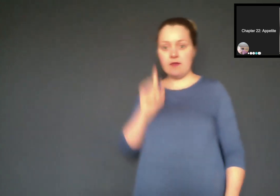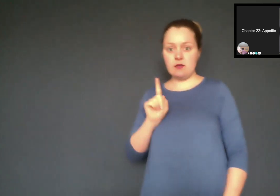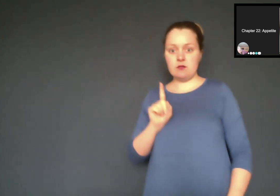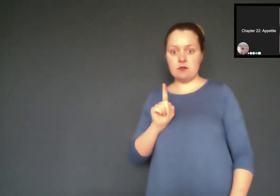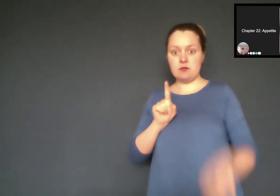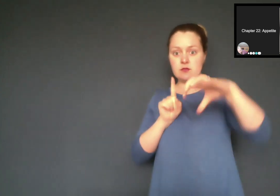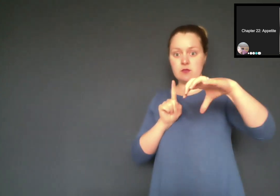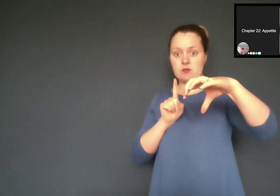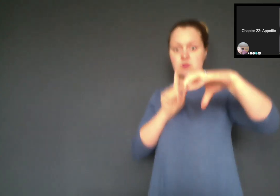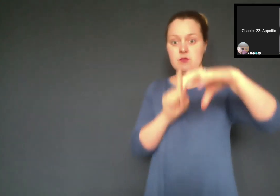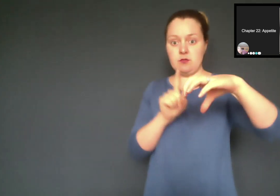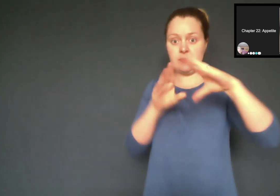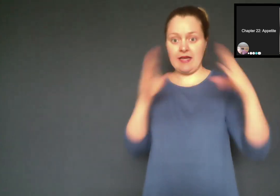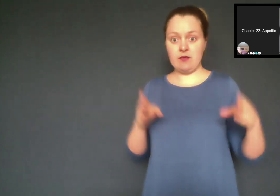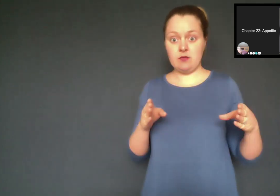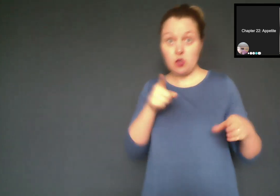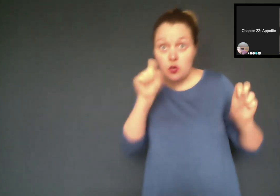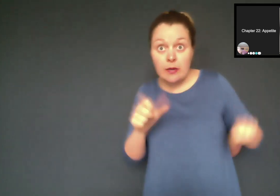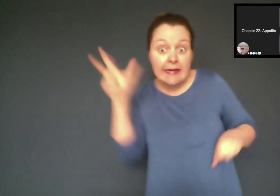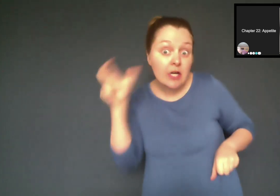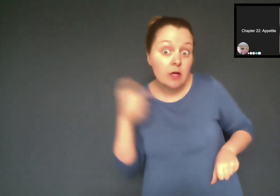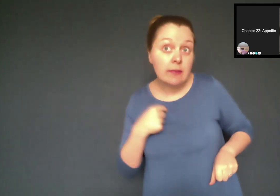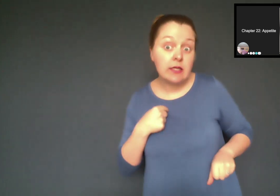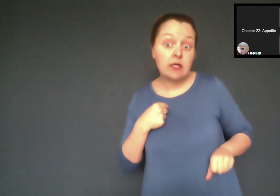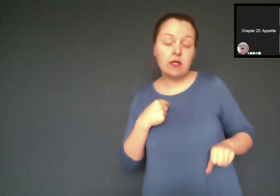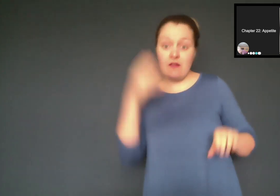can you hear me he said the front door swung a little wider and a sighing